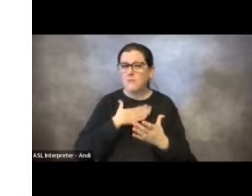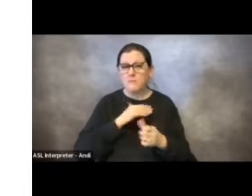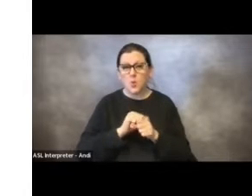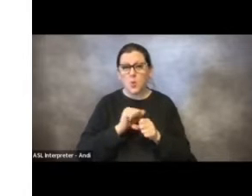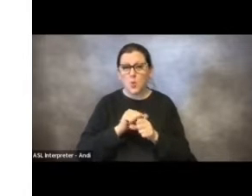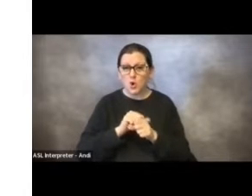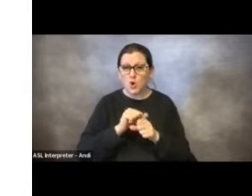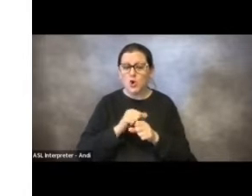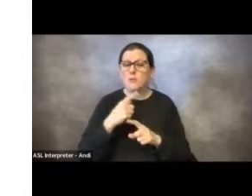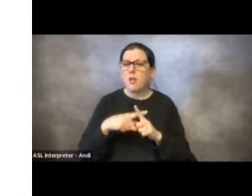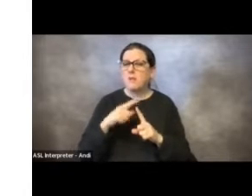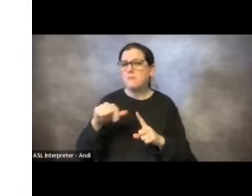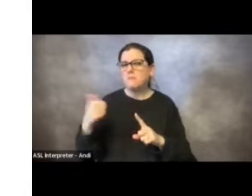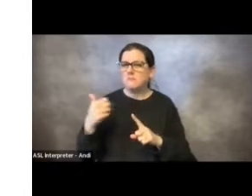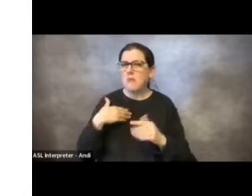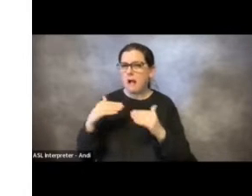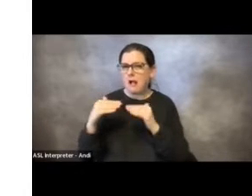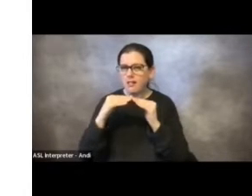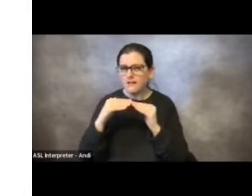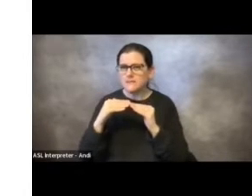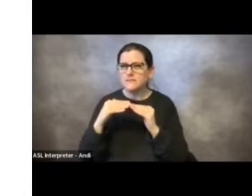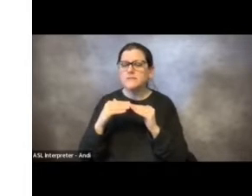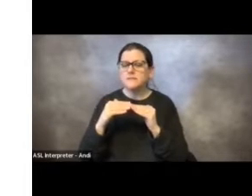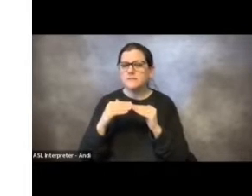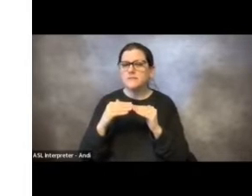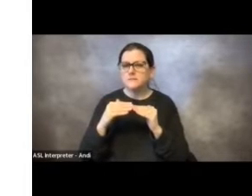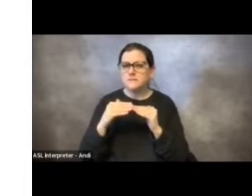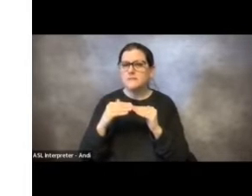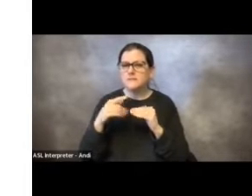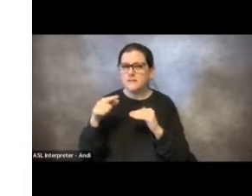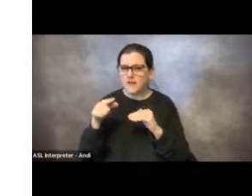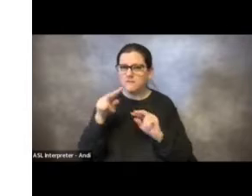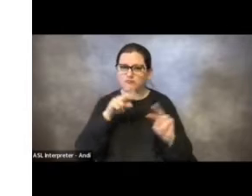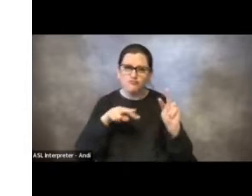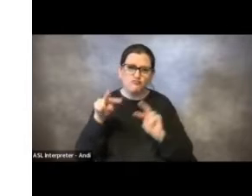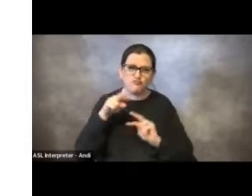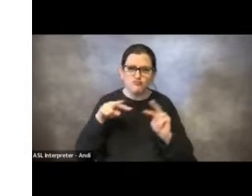well as my colleagues that have explored kind of the experiences